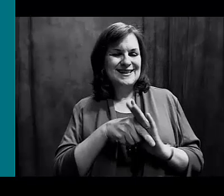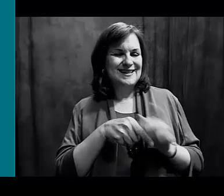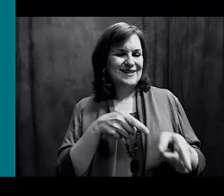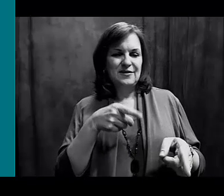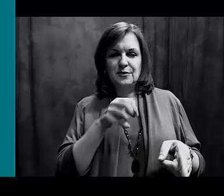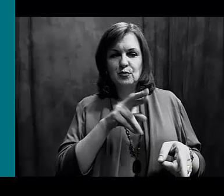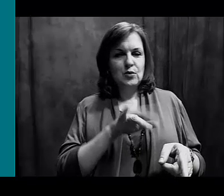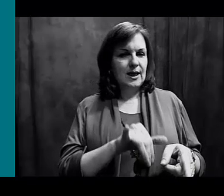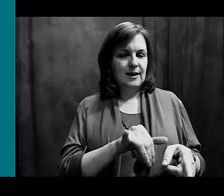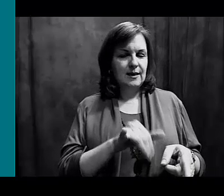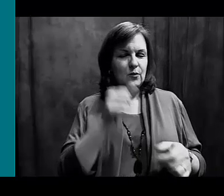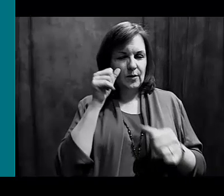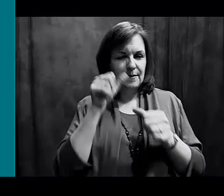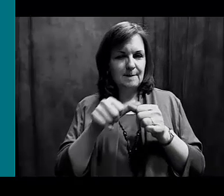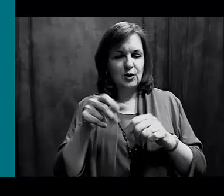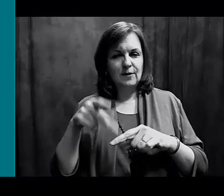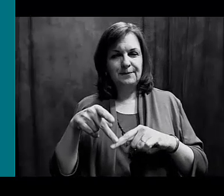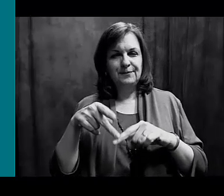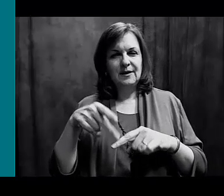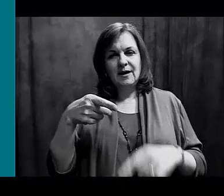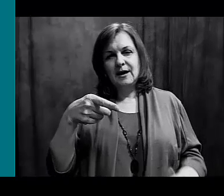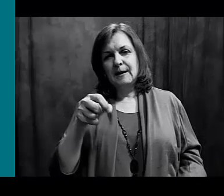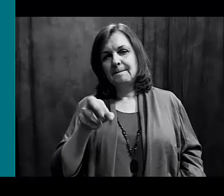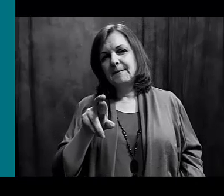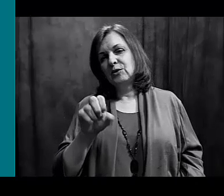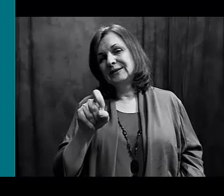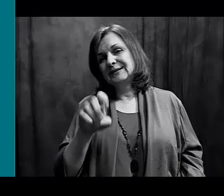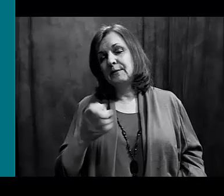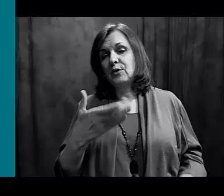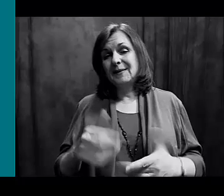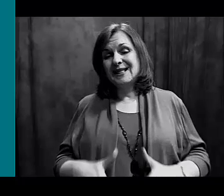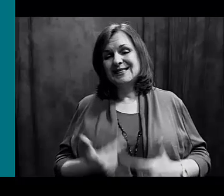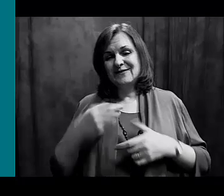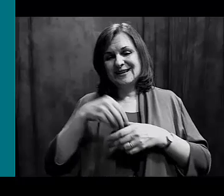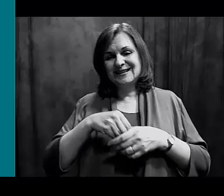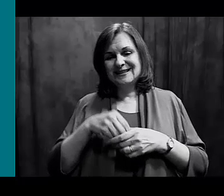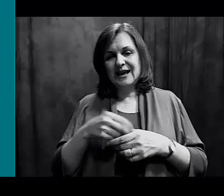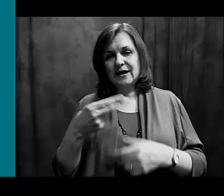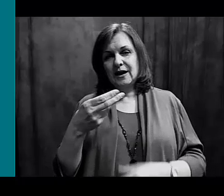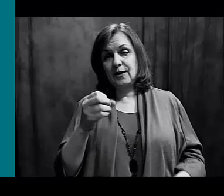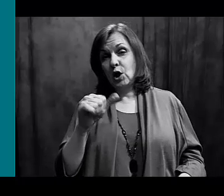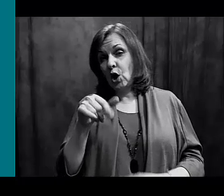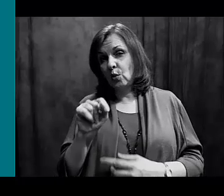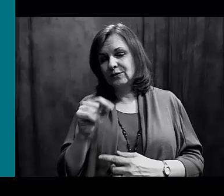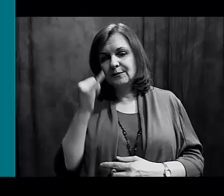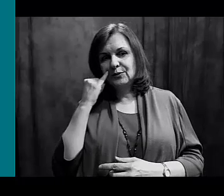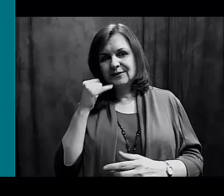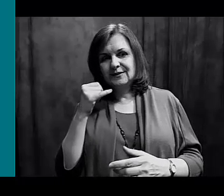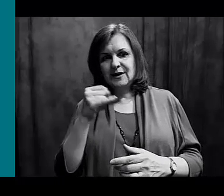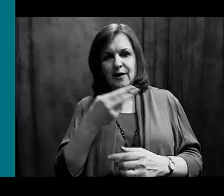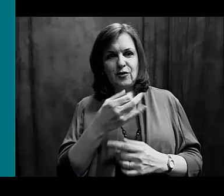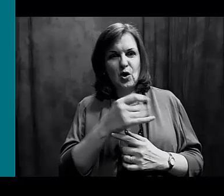kill it -- because remember a parasite is likely living inside of you or inside of its host and if it kills the host